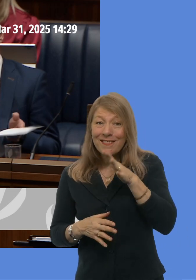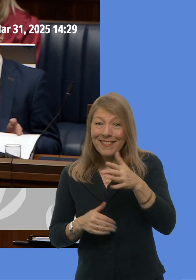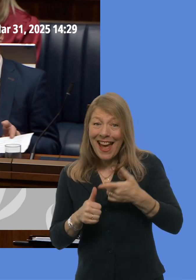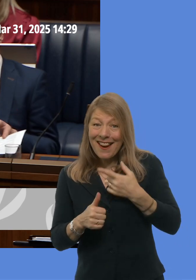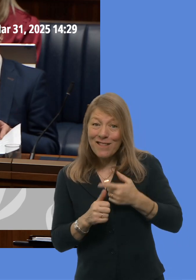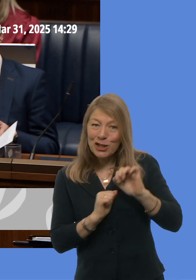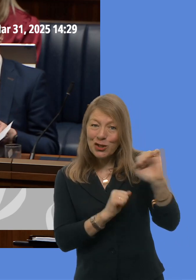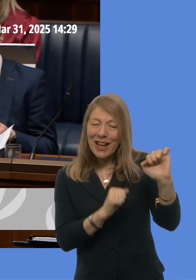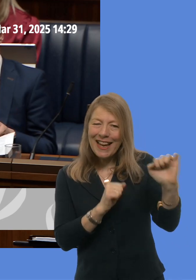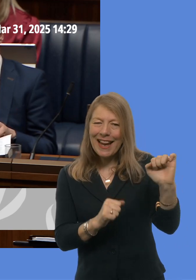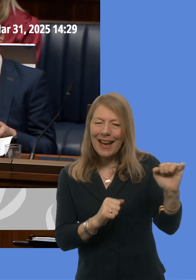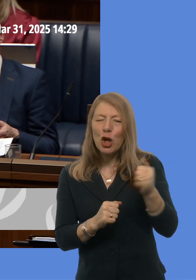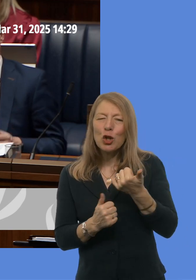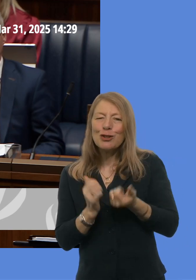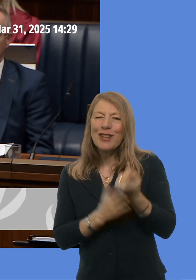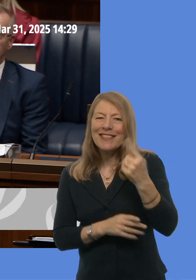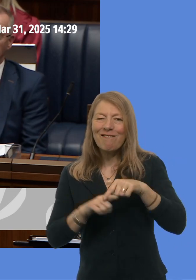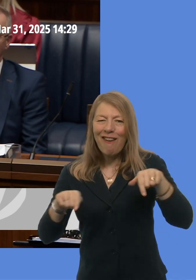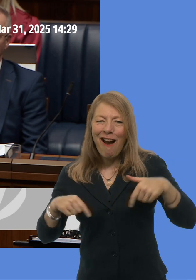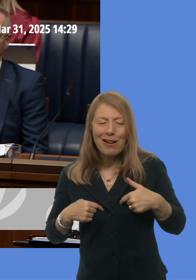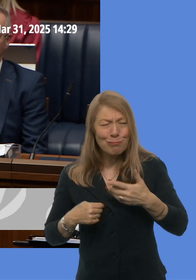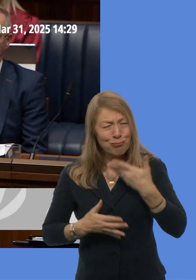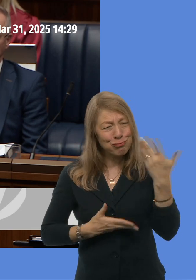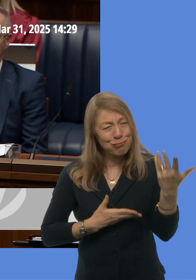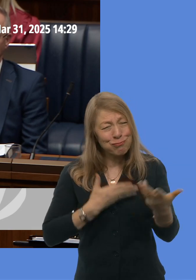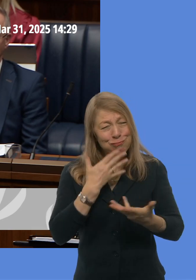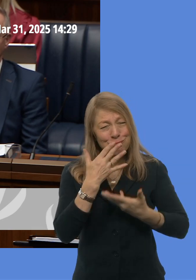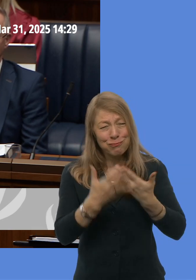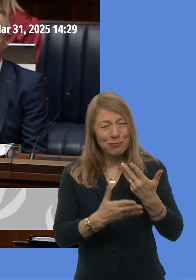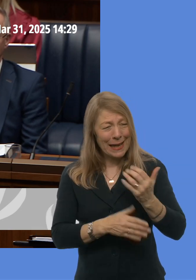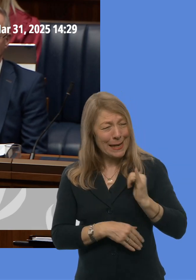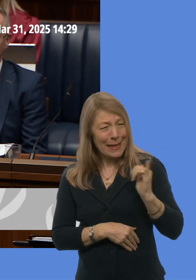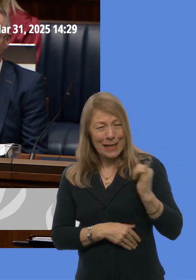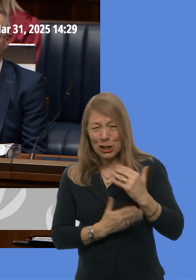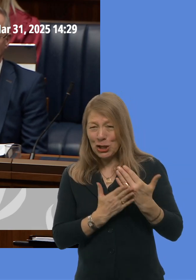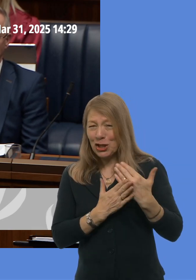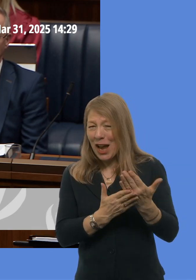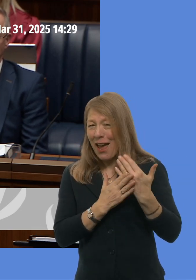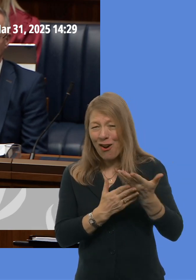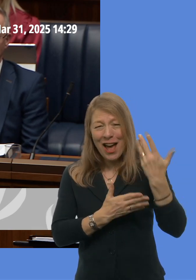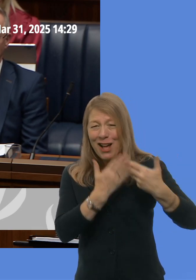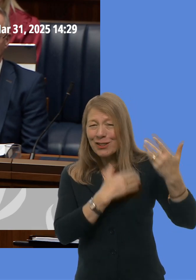explain and explore the rich and shared heritage that Northern Ireland and the Ulster region in